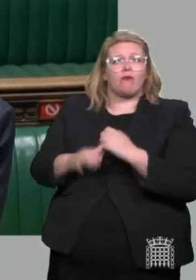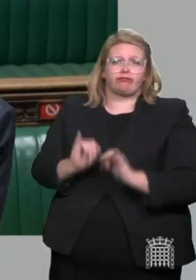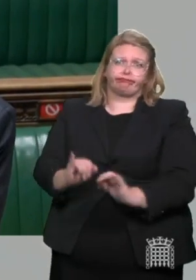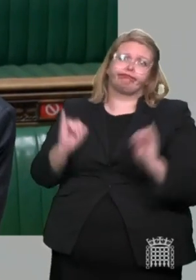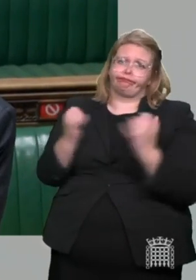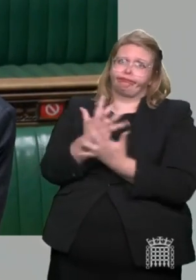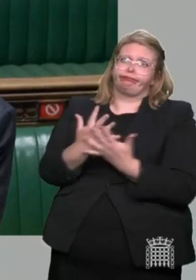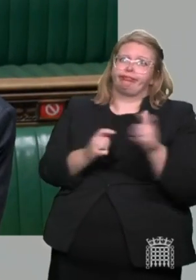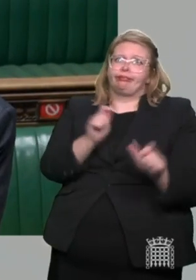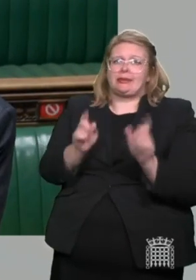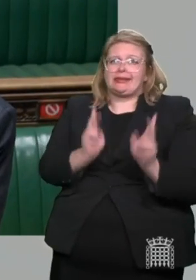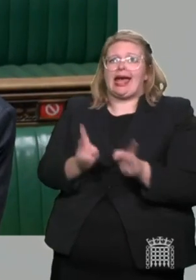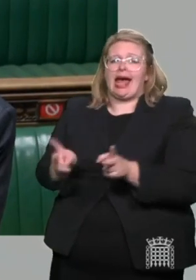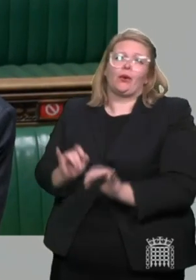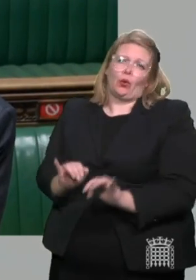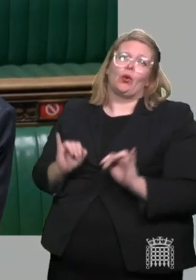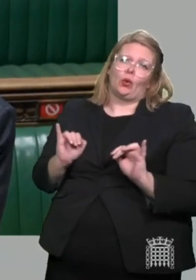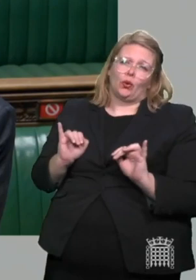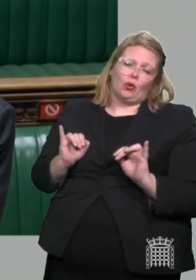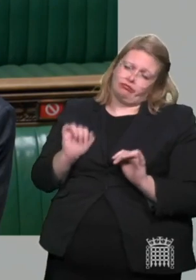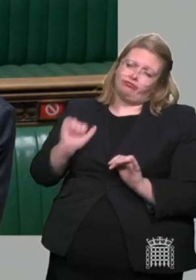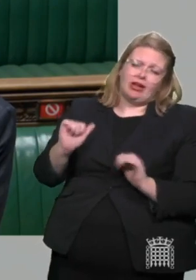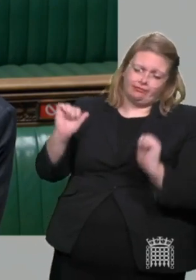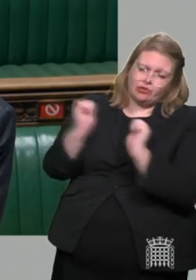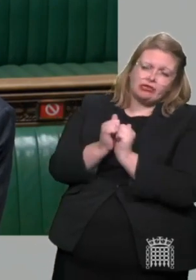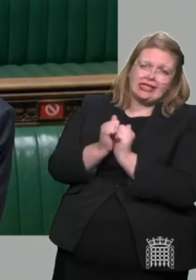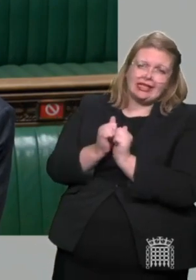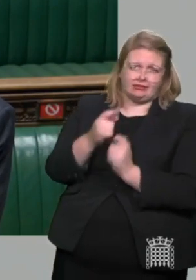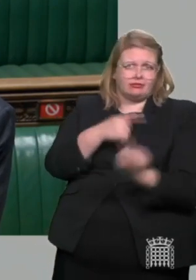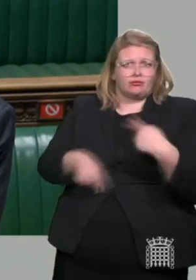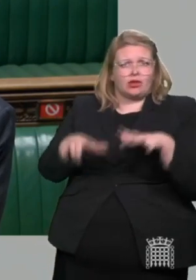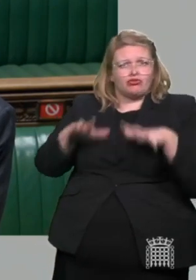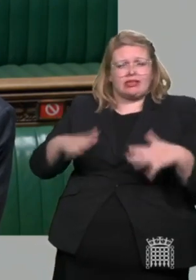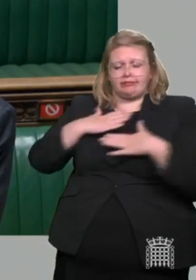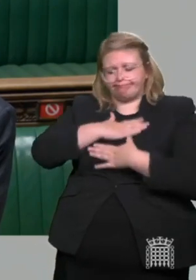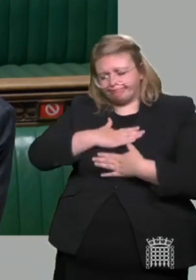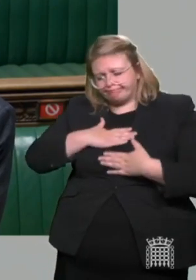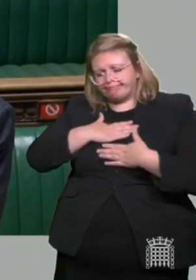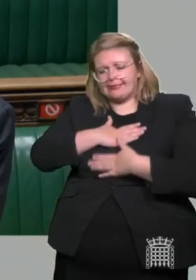that covid has brought, and I know the whole House grieves for every family that has lost